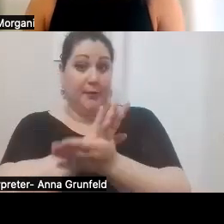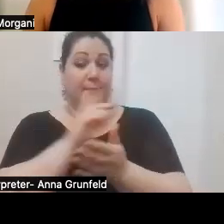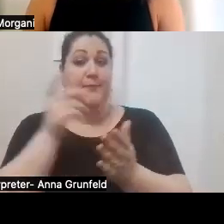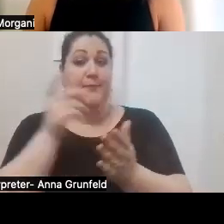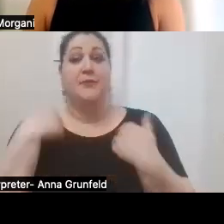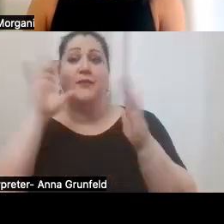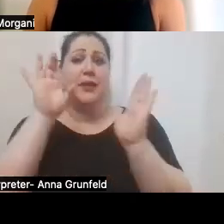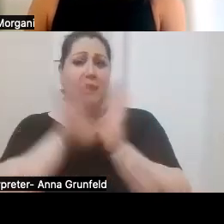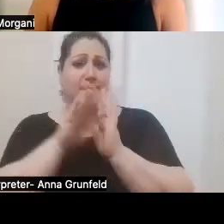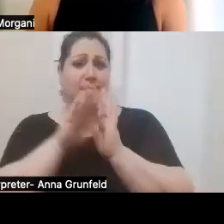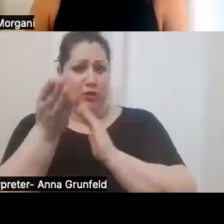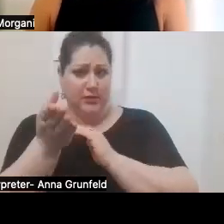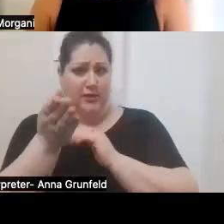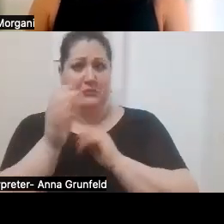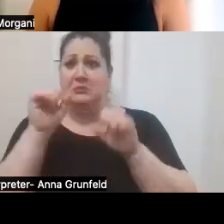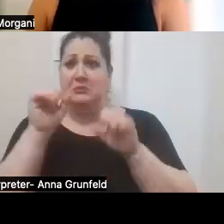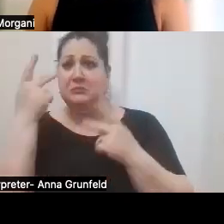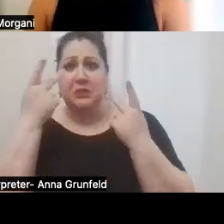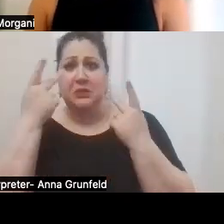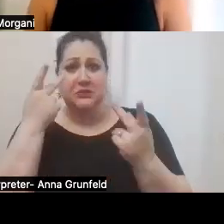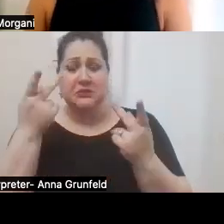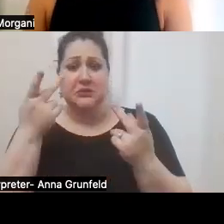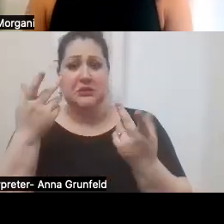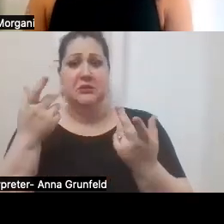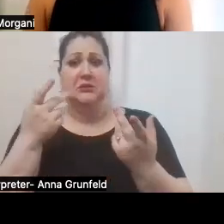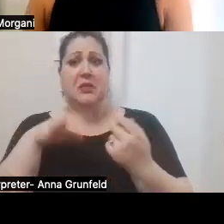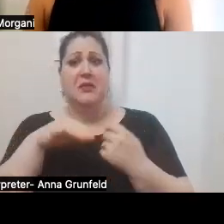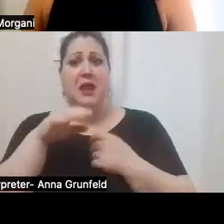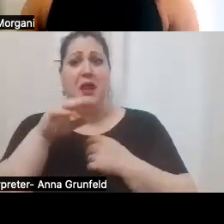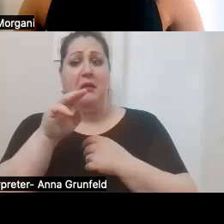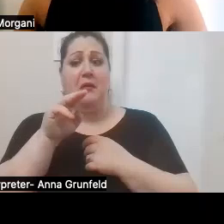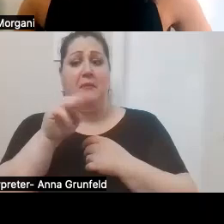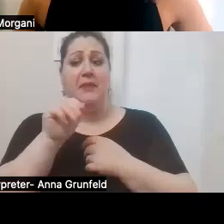You can see that the matrix of dots is very, very fine.